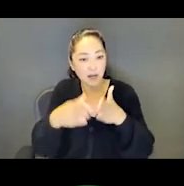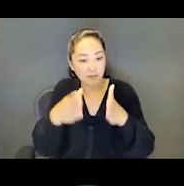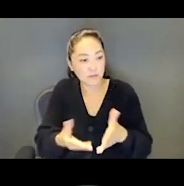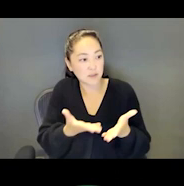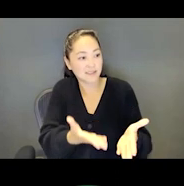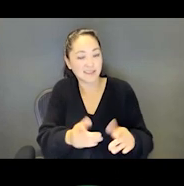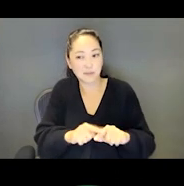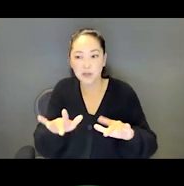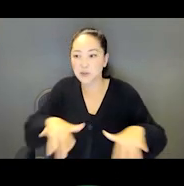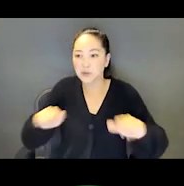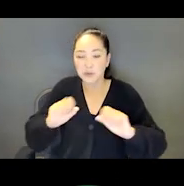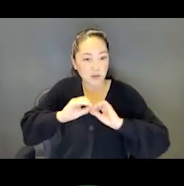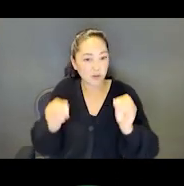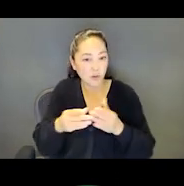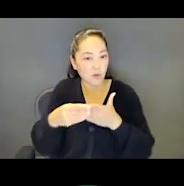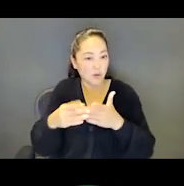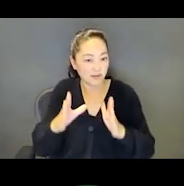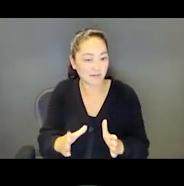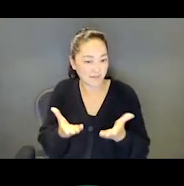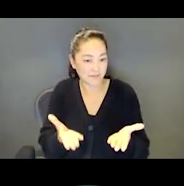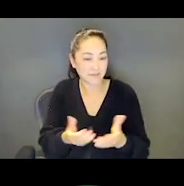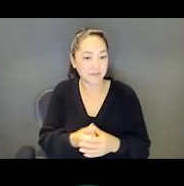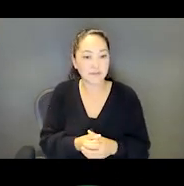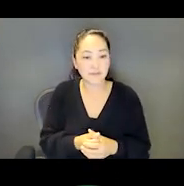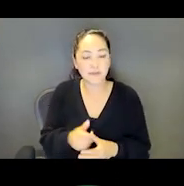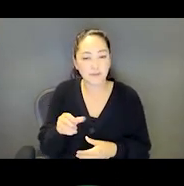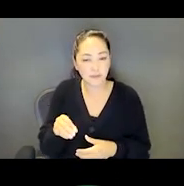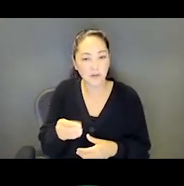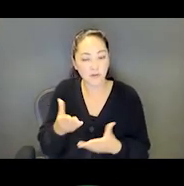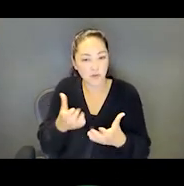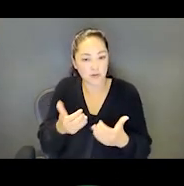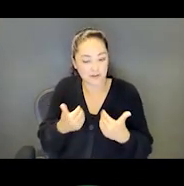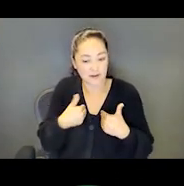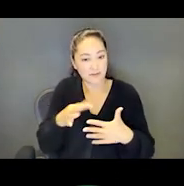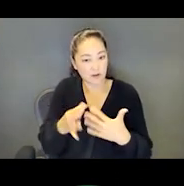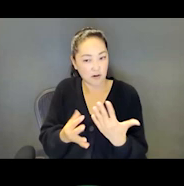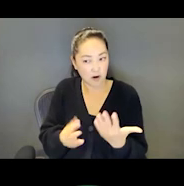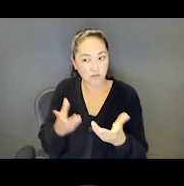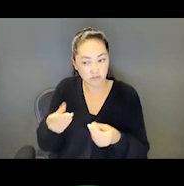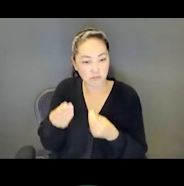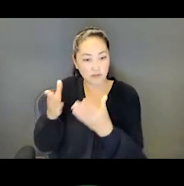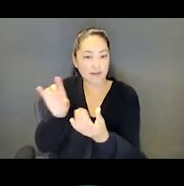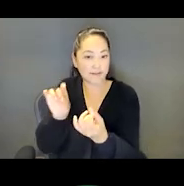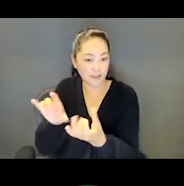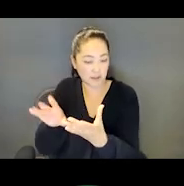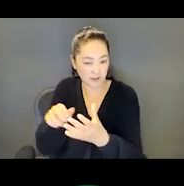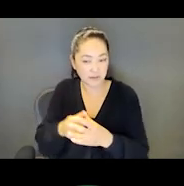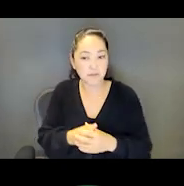goes well and what doesn't go well. And that it will be taken into account. Into account the next time. So that's basically